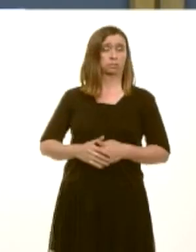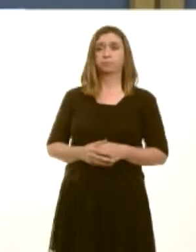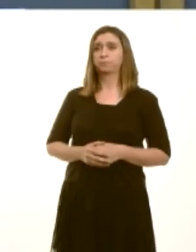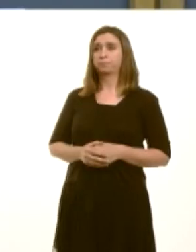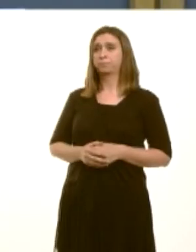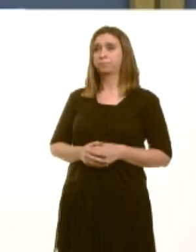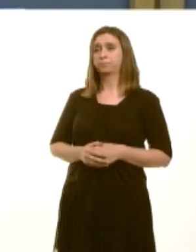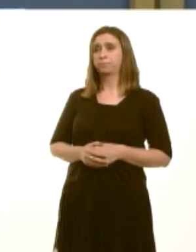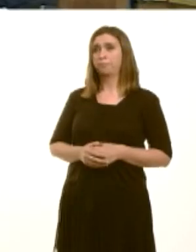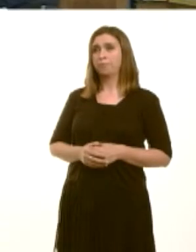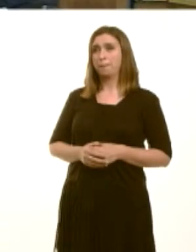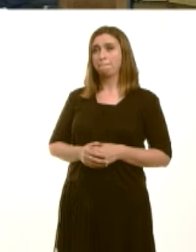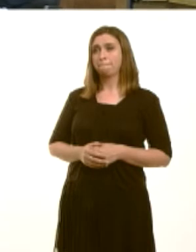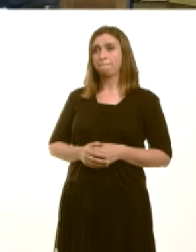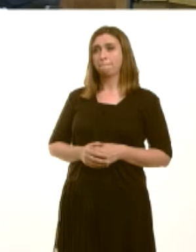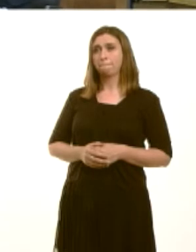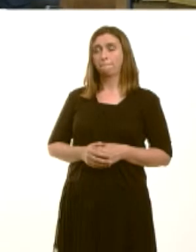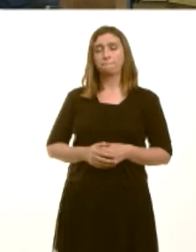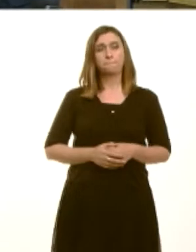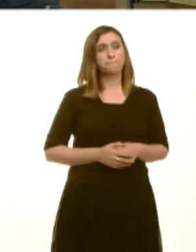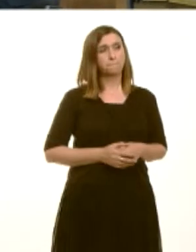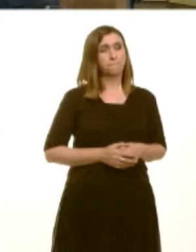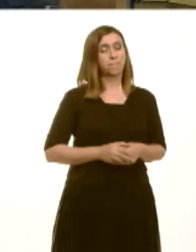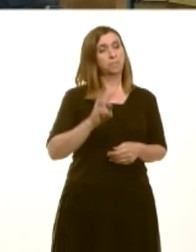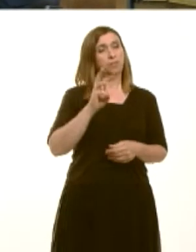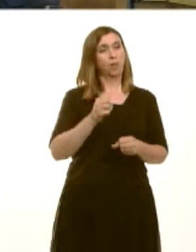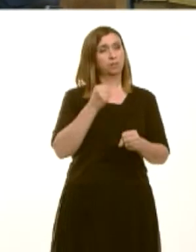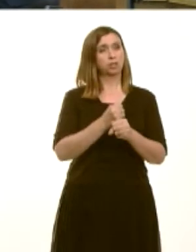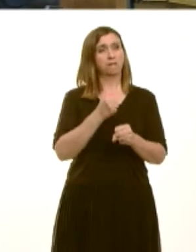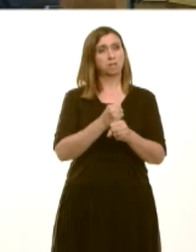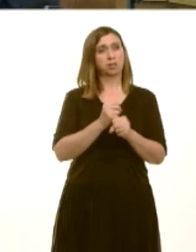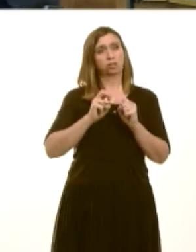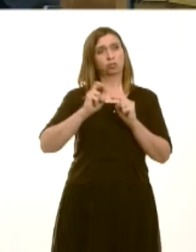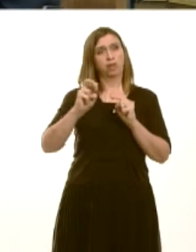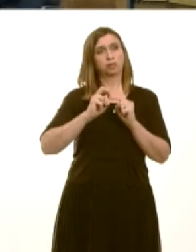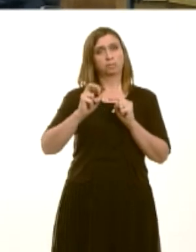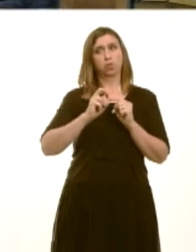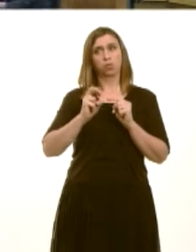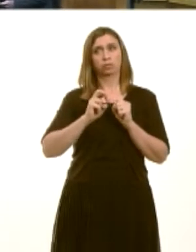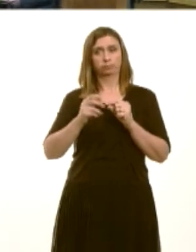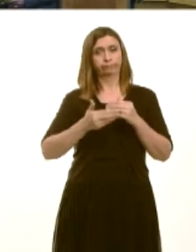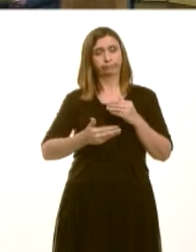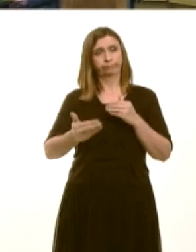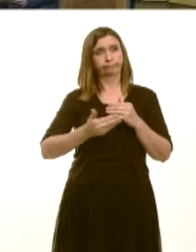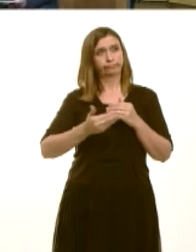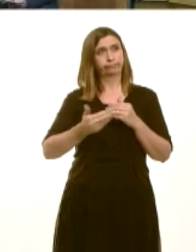David Rees: 3. A wnaiff y Prif Weinidog ddatganiad am raglen drafnidiaeth Llywodraeth Cymru ar gyfer gweddill tymor y Cynulliad hwn? OAQ(4)2215(FM) Carwyn Jones: Yes, itís outlined in the national